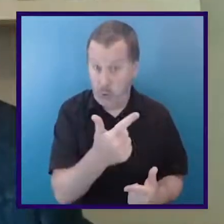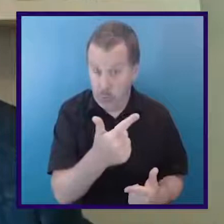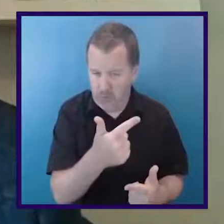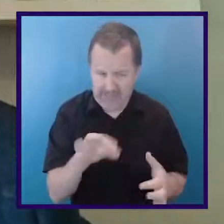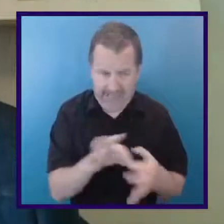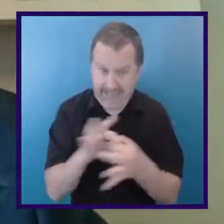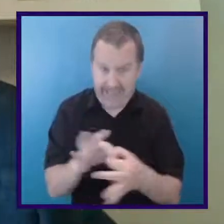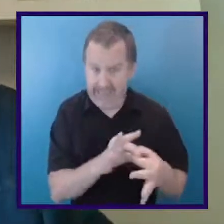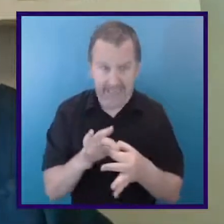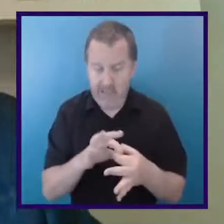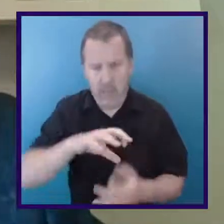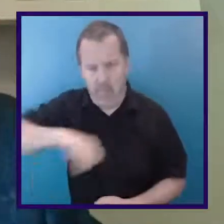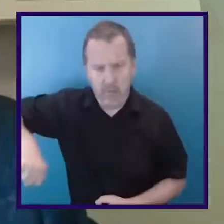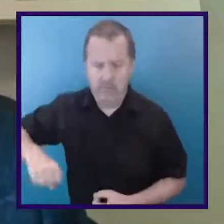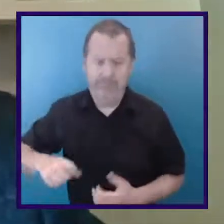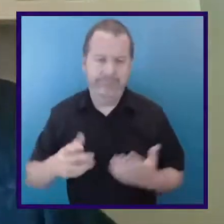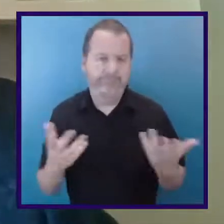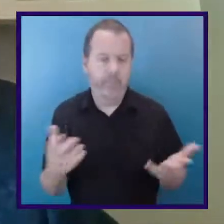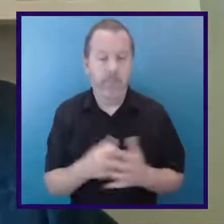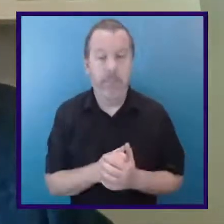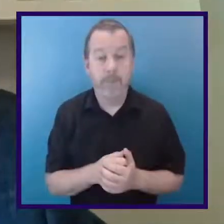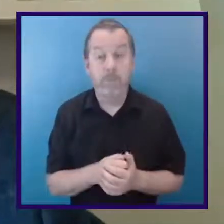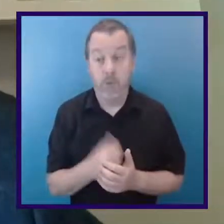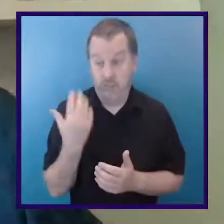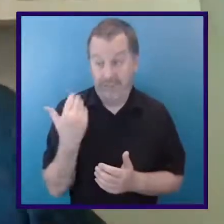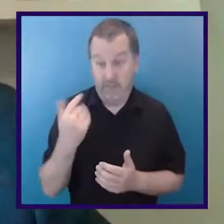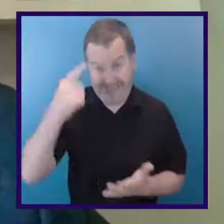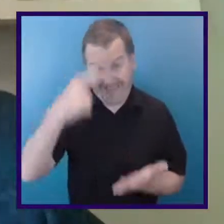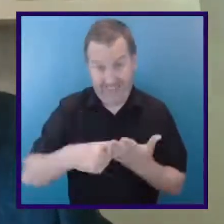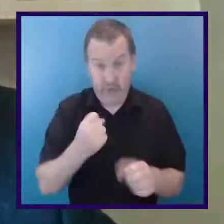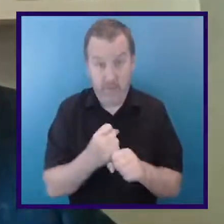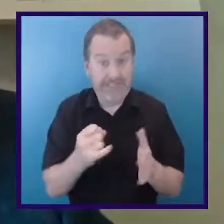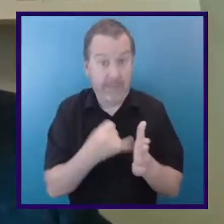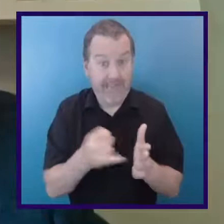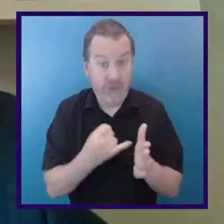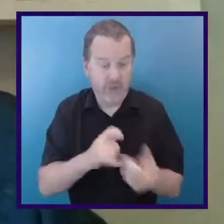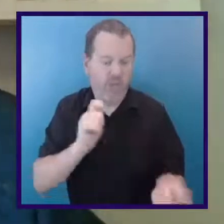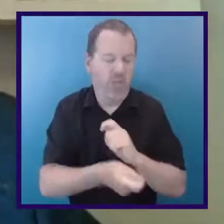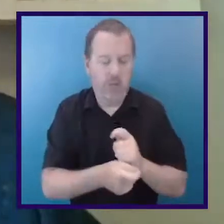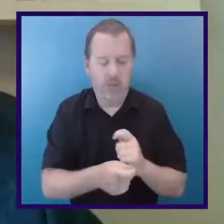The latest decision around speaking with examinations has been very, very regrettable.